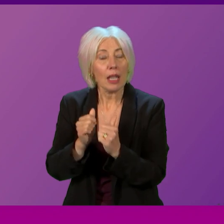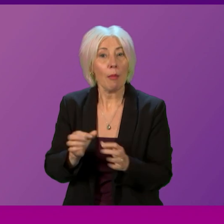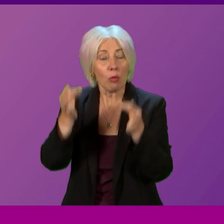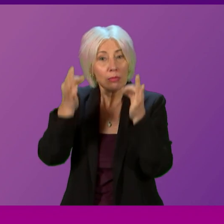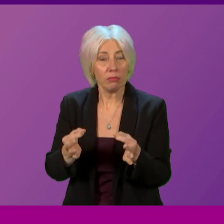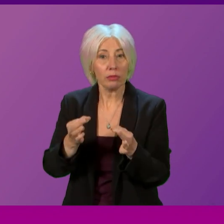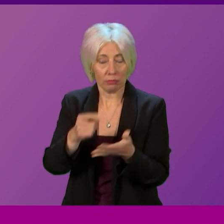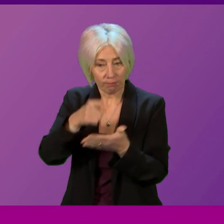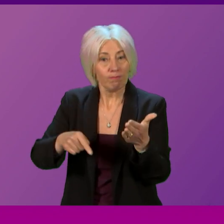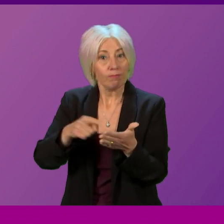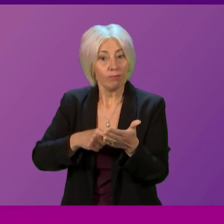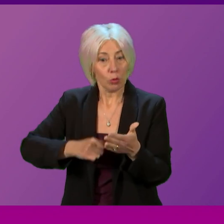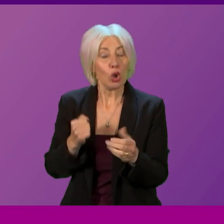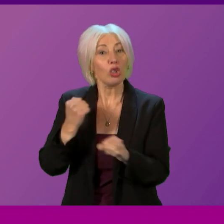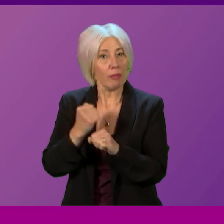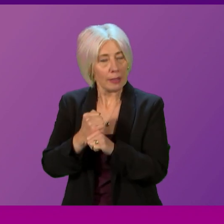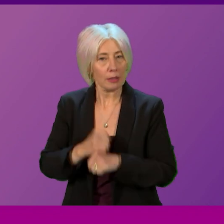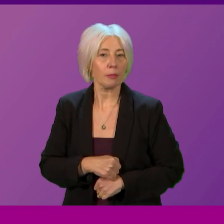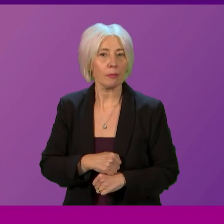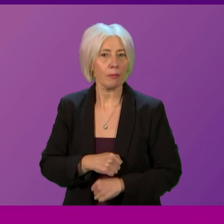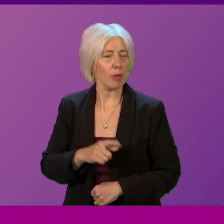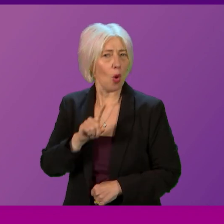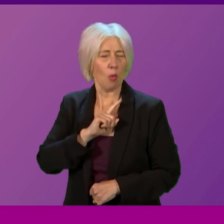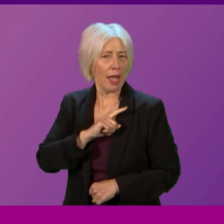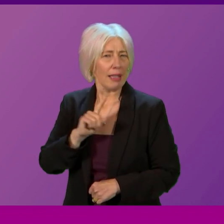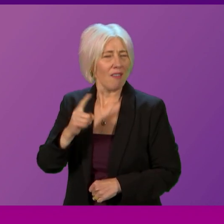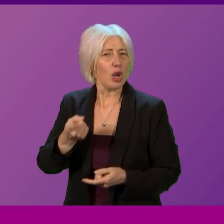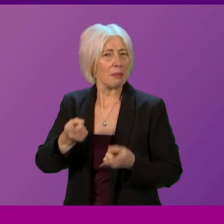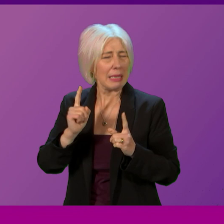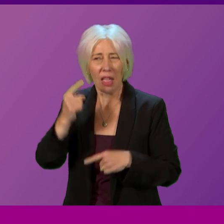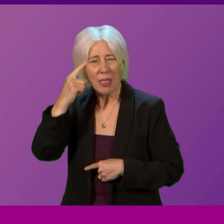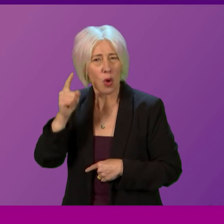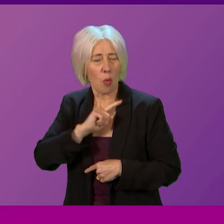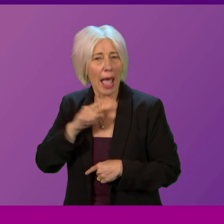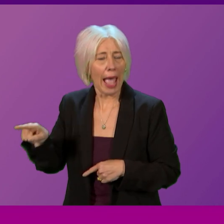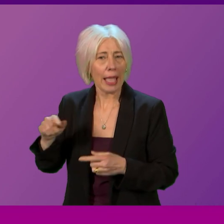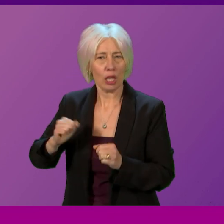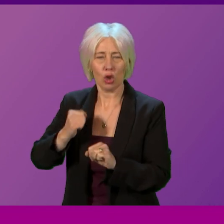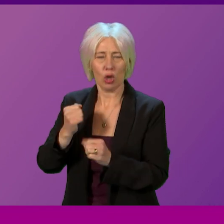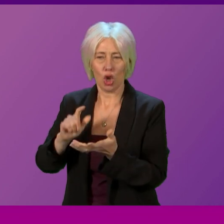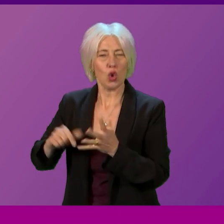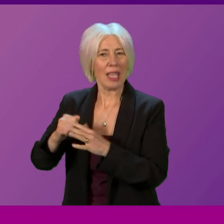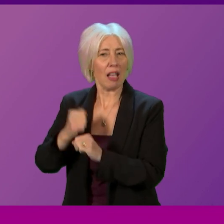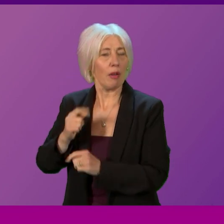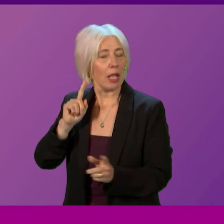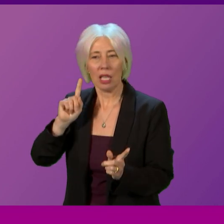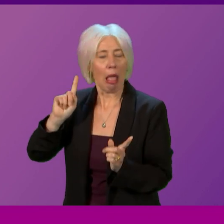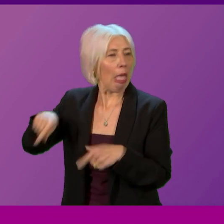Why does the First Minister think that it is continuing to shy away from doing so?